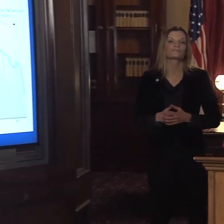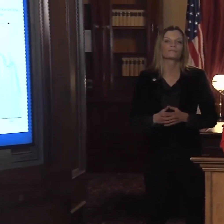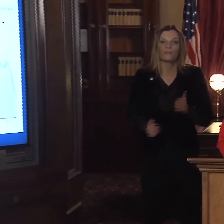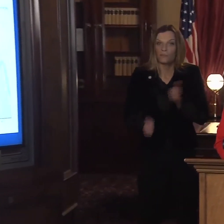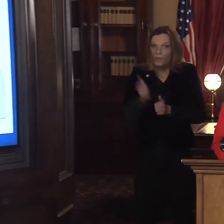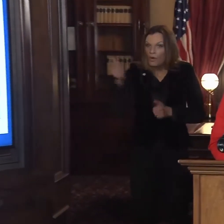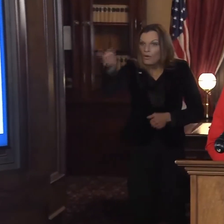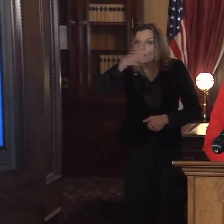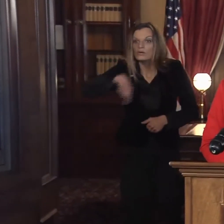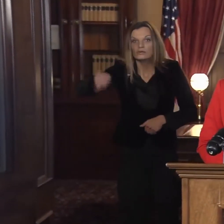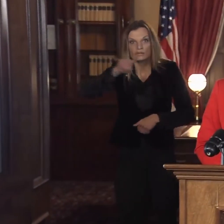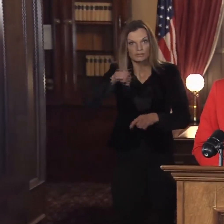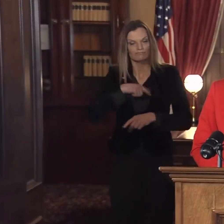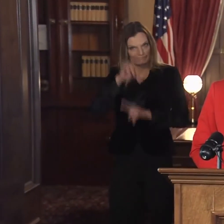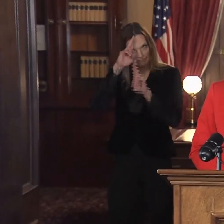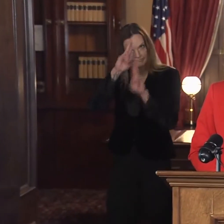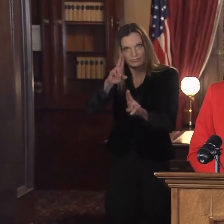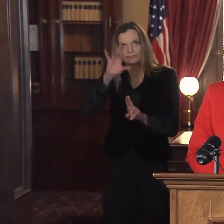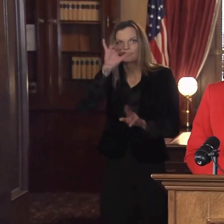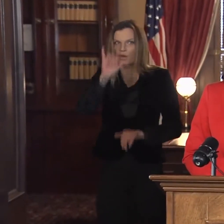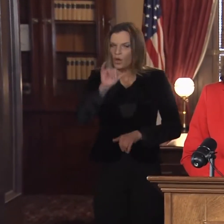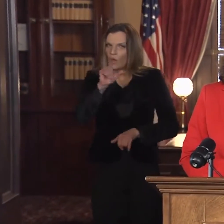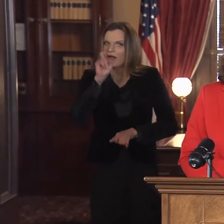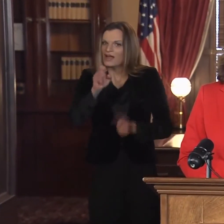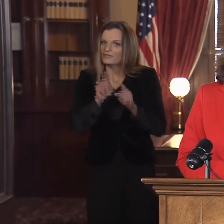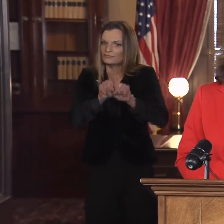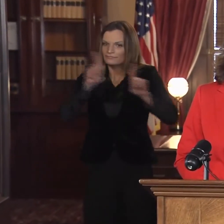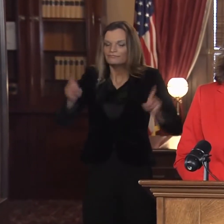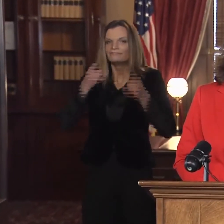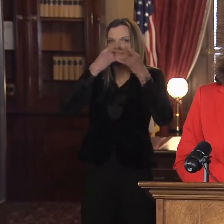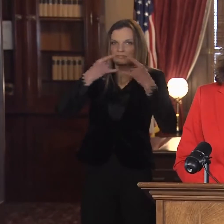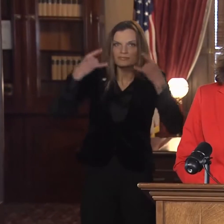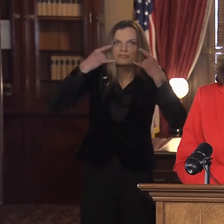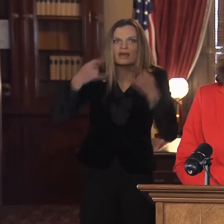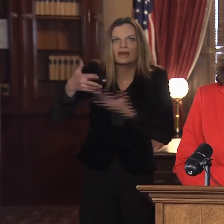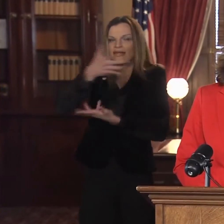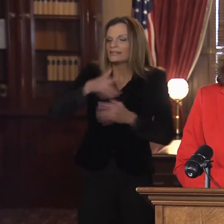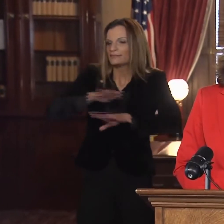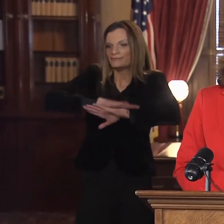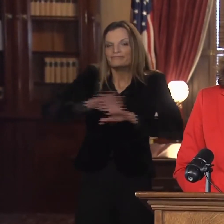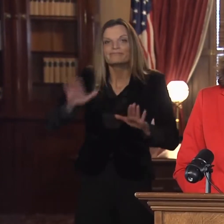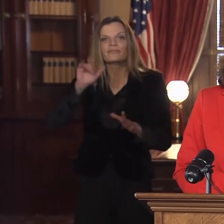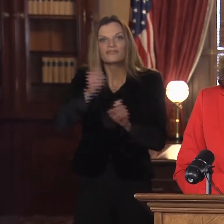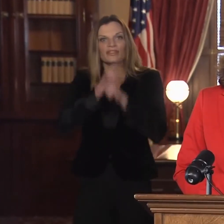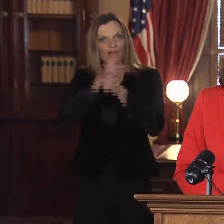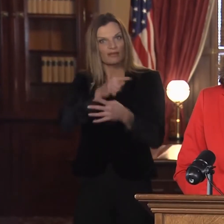PROTOCOLS HAVE BEEN IN PLACE. SIMPLY PUT, WHAT WE ARE DOING IS WORKING.